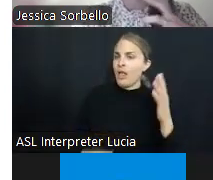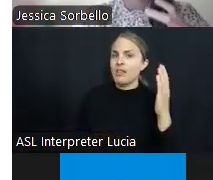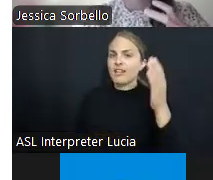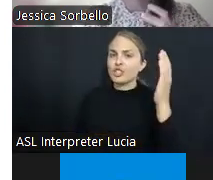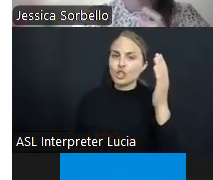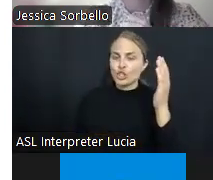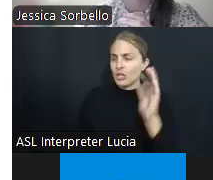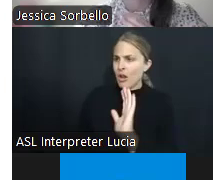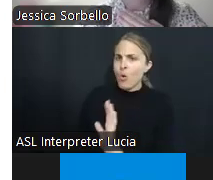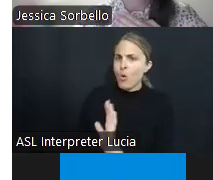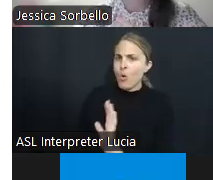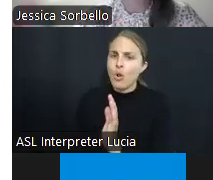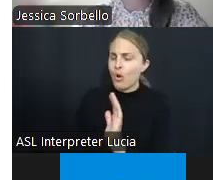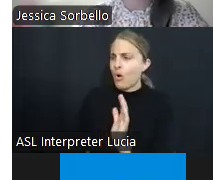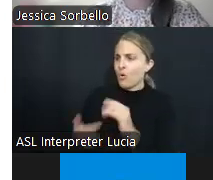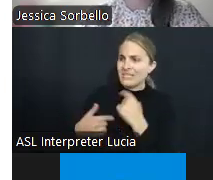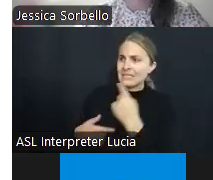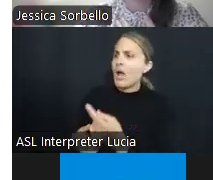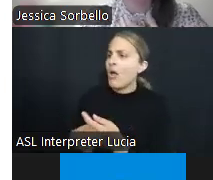dangerous to them and all of the bad things that can happen